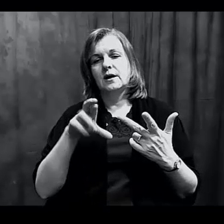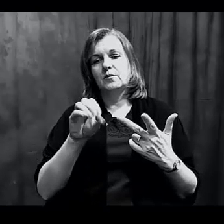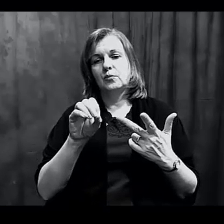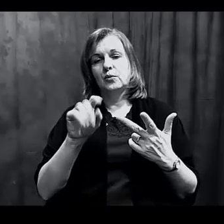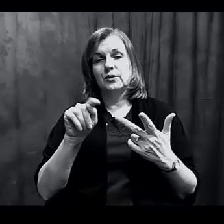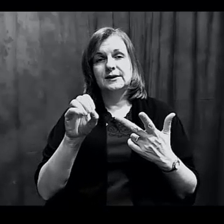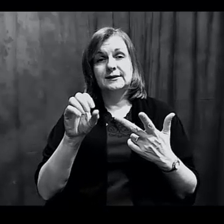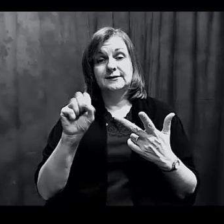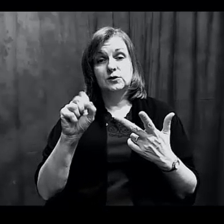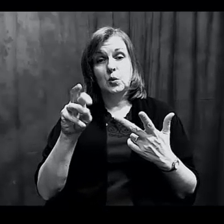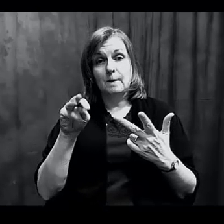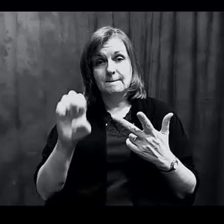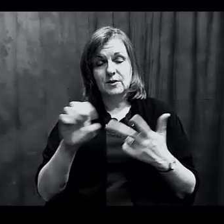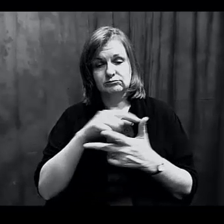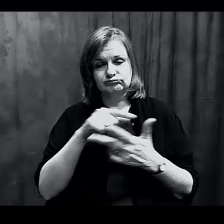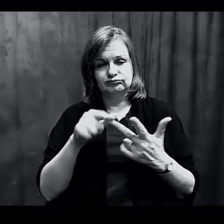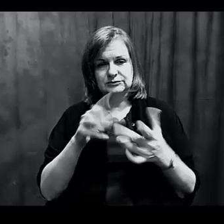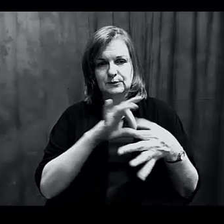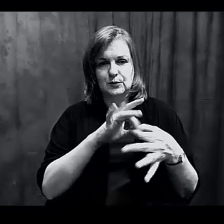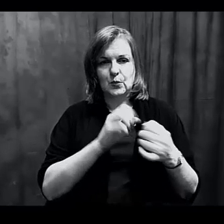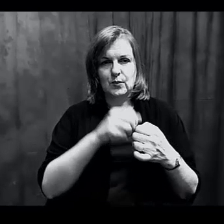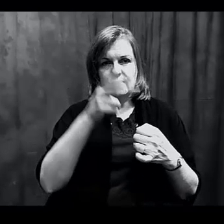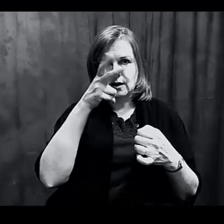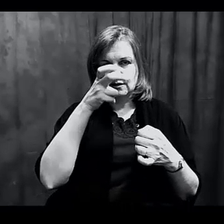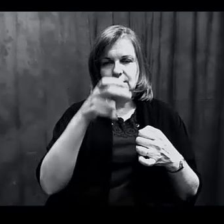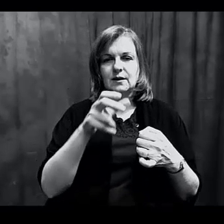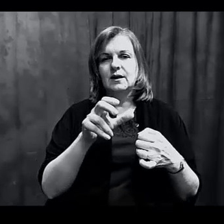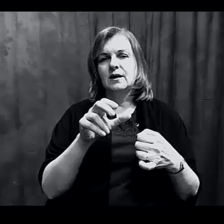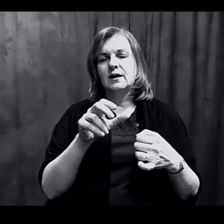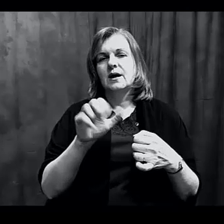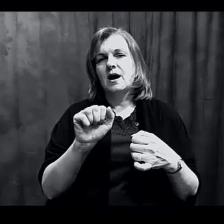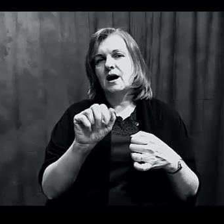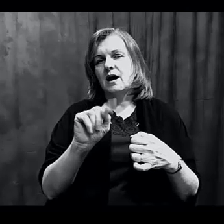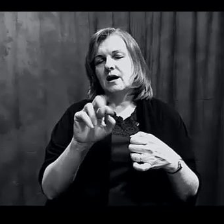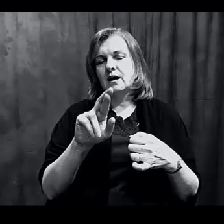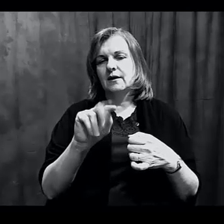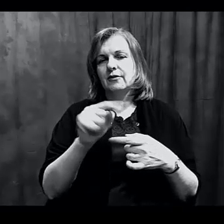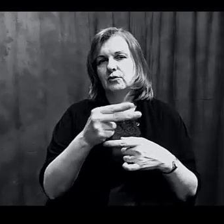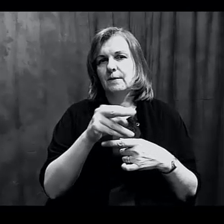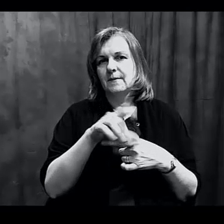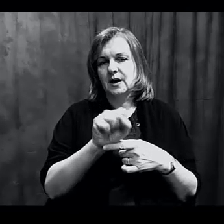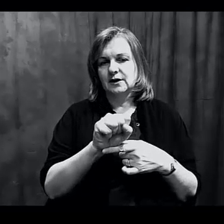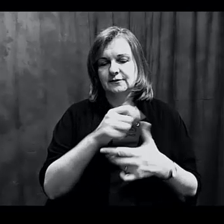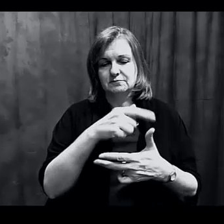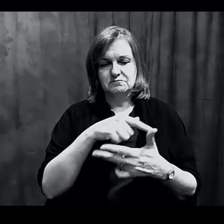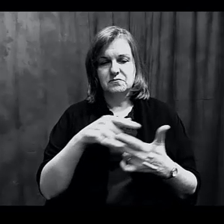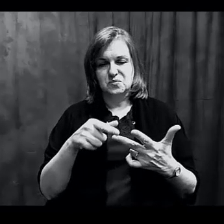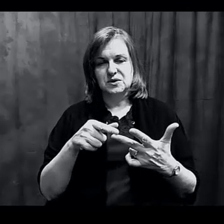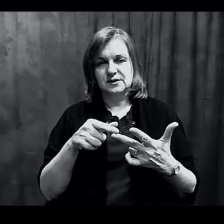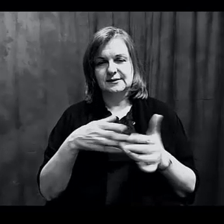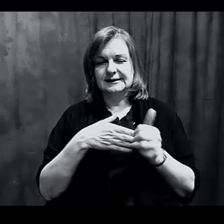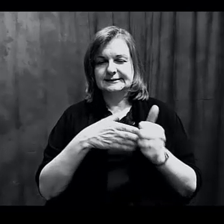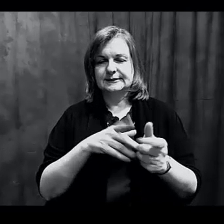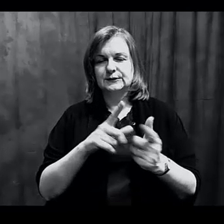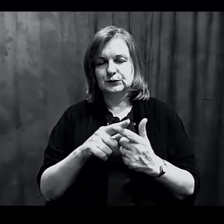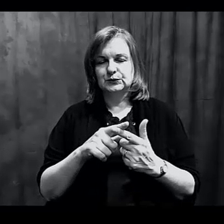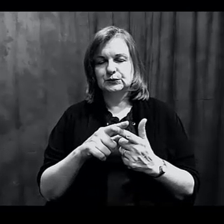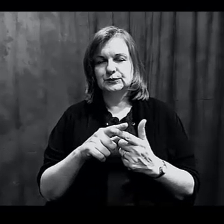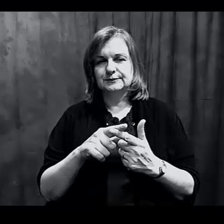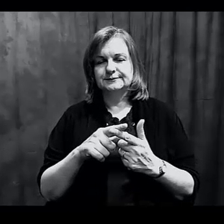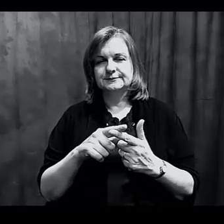muscles -- so these jointed appendages with paired muscle groups allow the arthropods